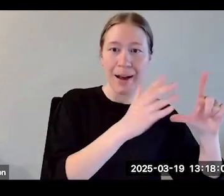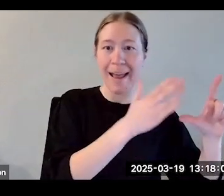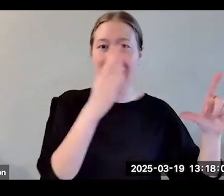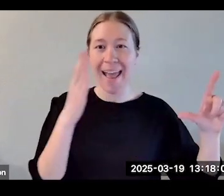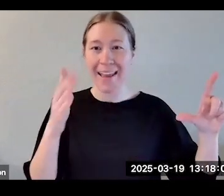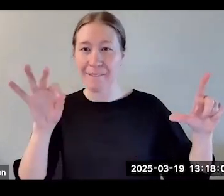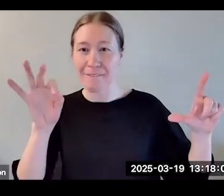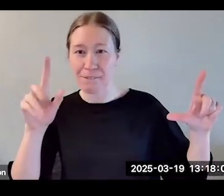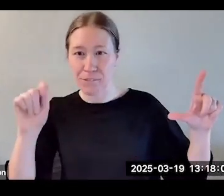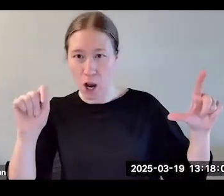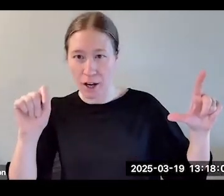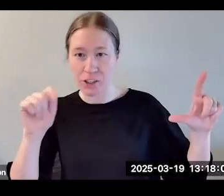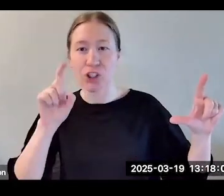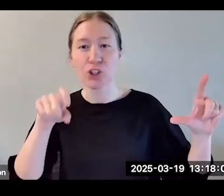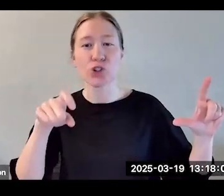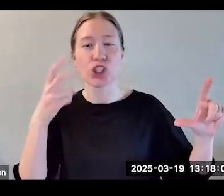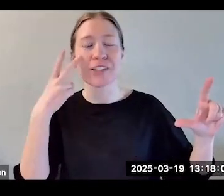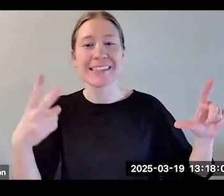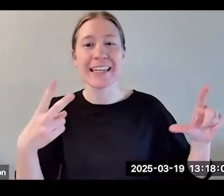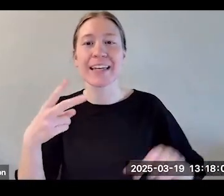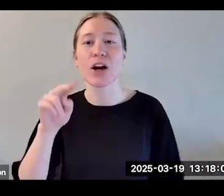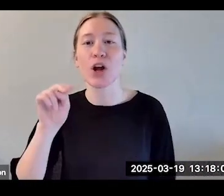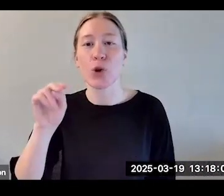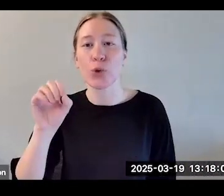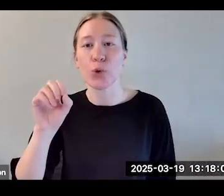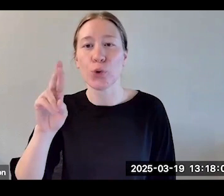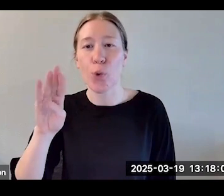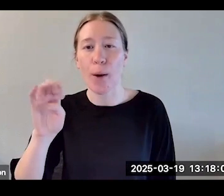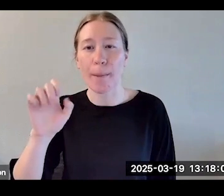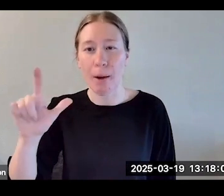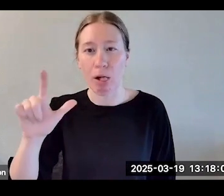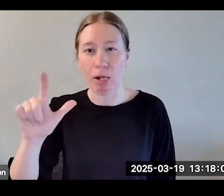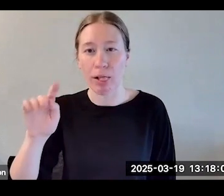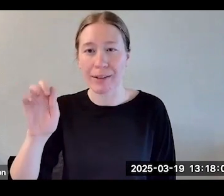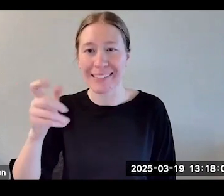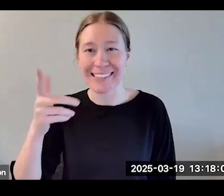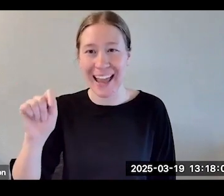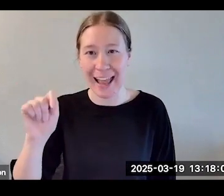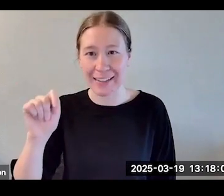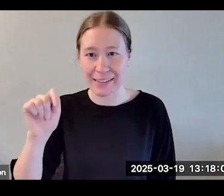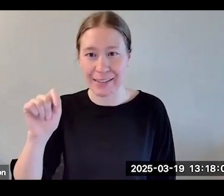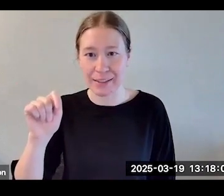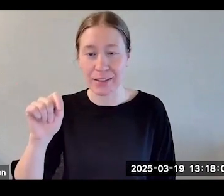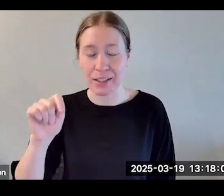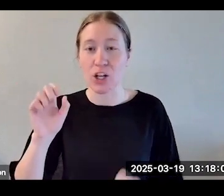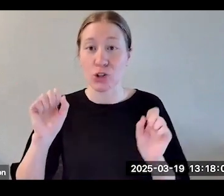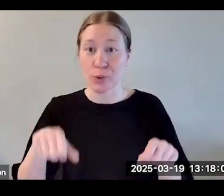you should see something that says Normal Text. You can actually select a heading level from there.